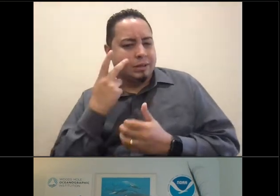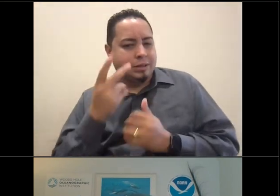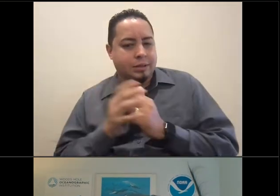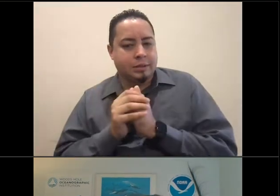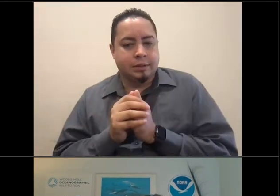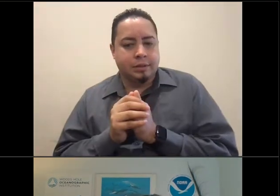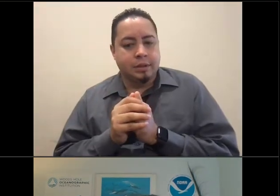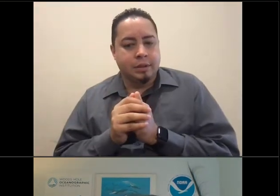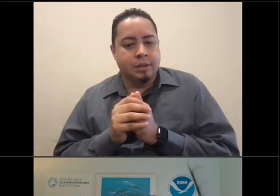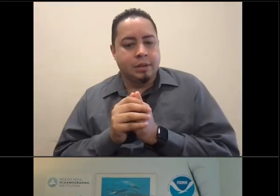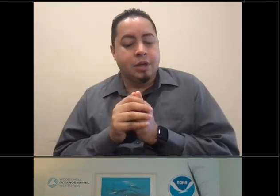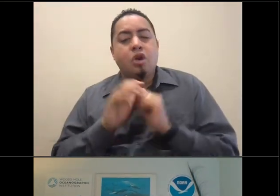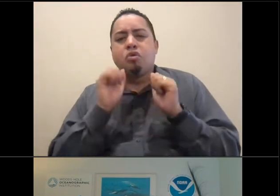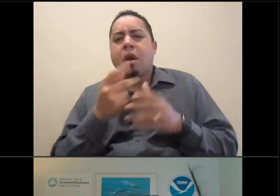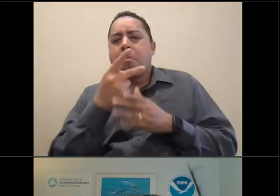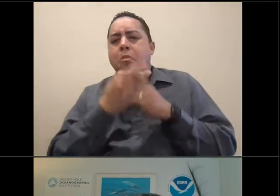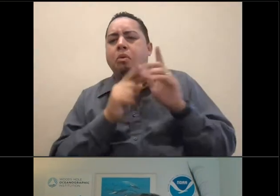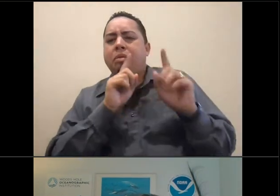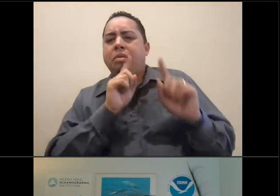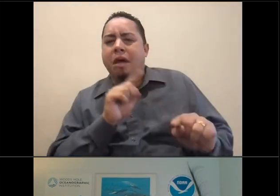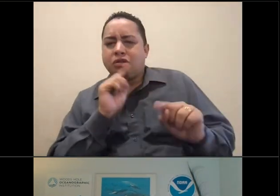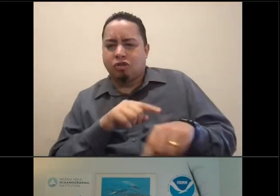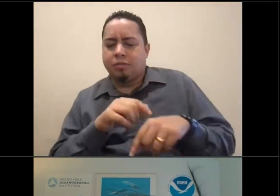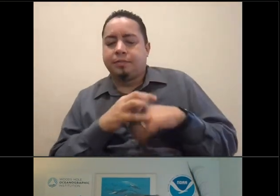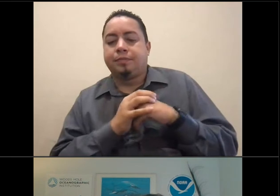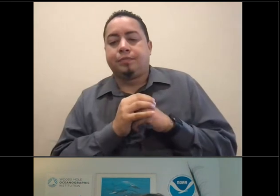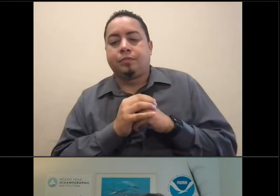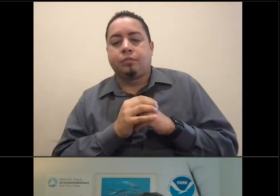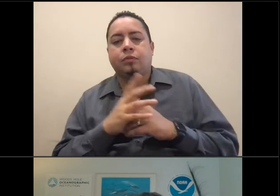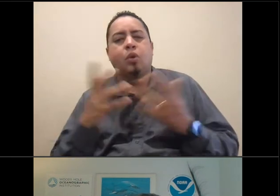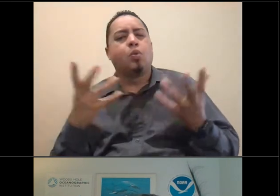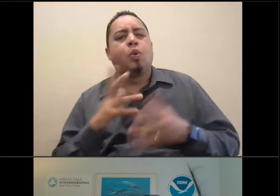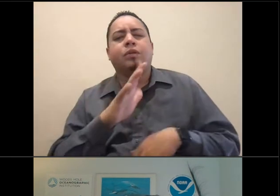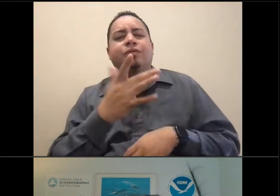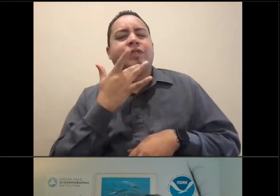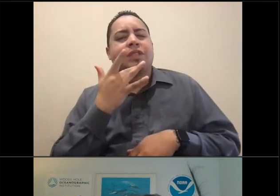You can take turns, but I'd like each of you to answer. What's your favorite part of your job?